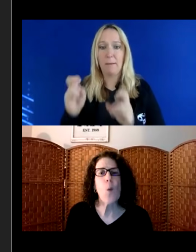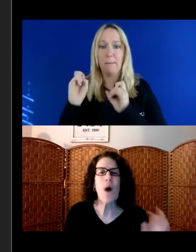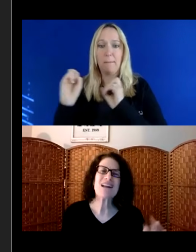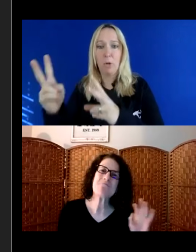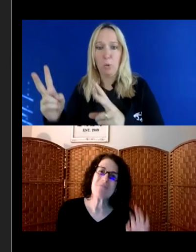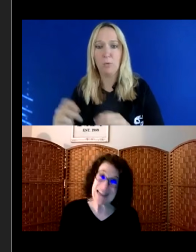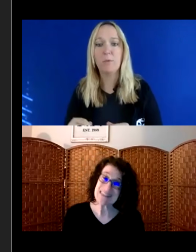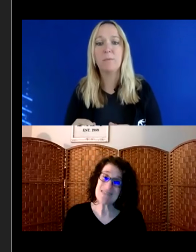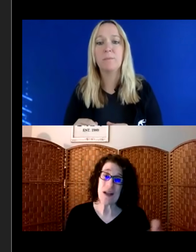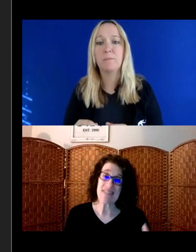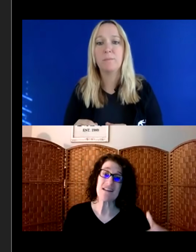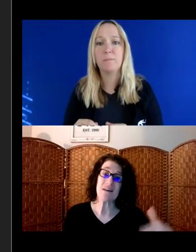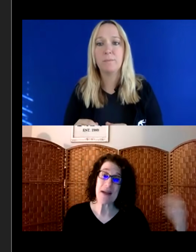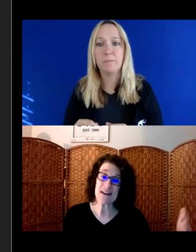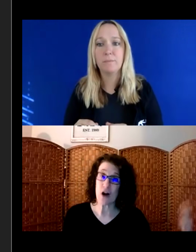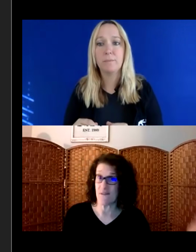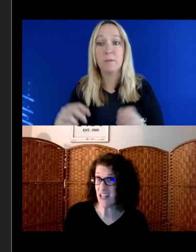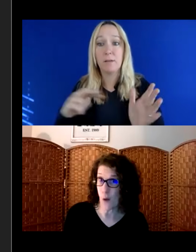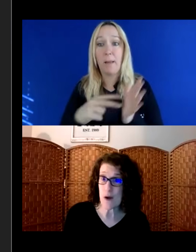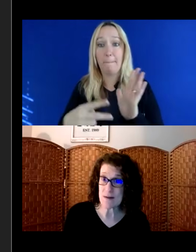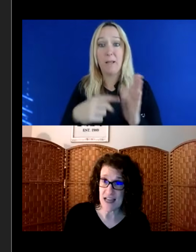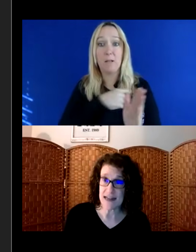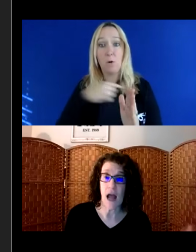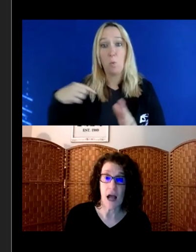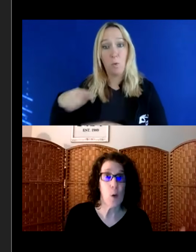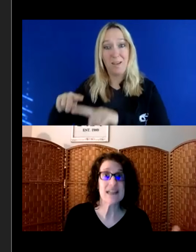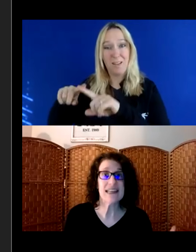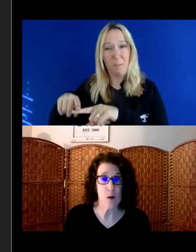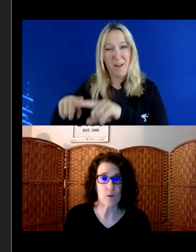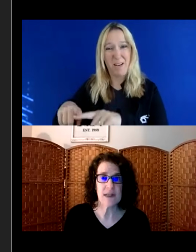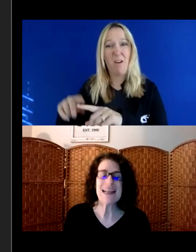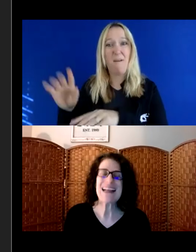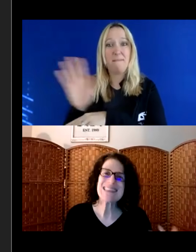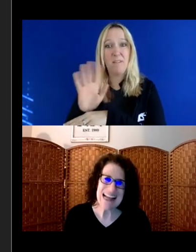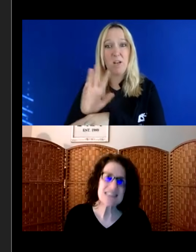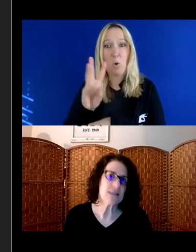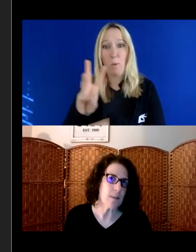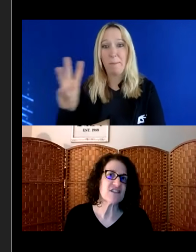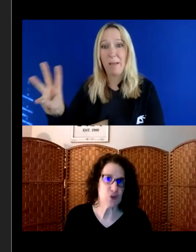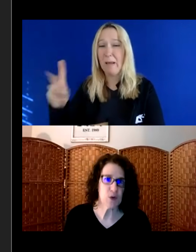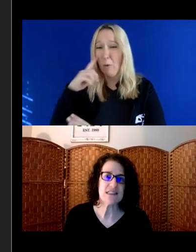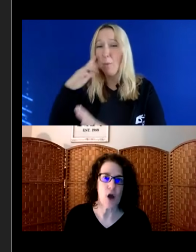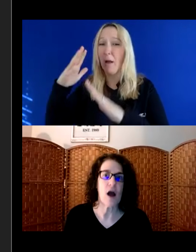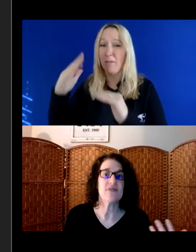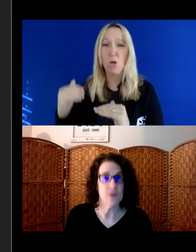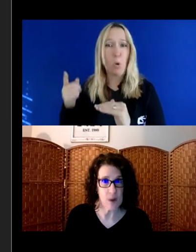While it means that we have to depend on the video website not going down, it takes some of the stress off of the website.